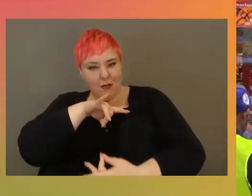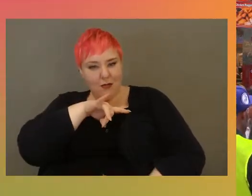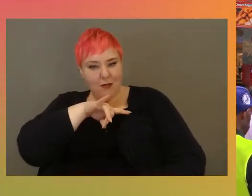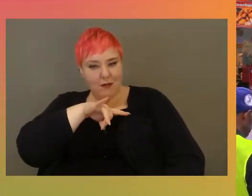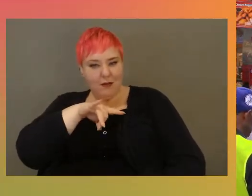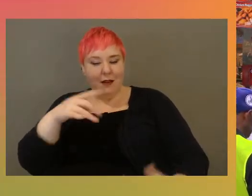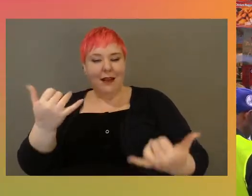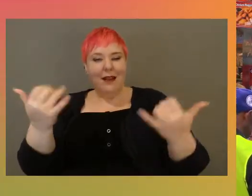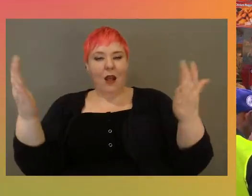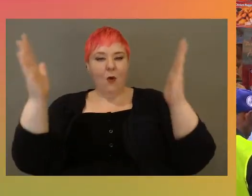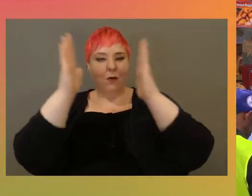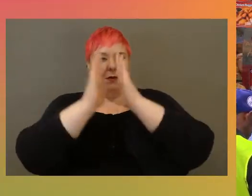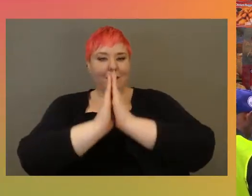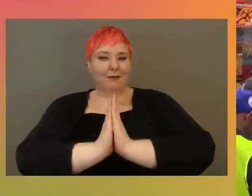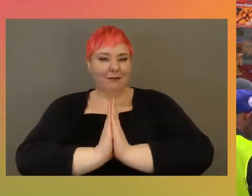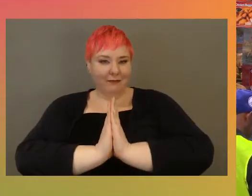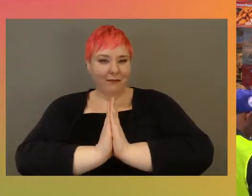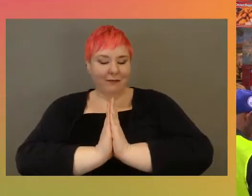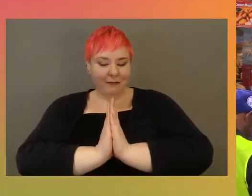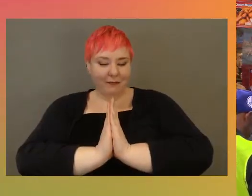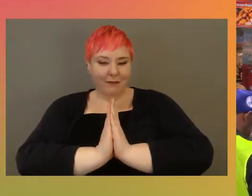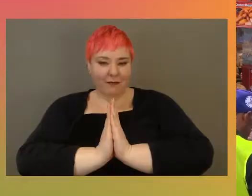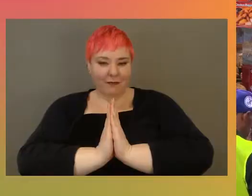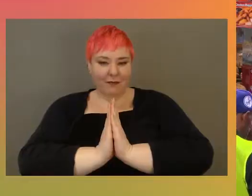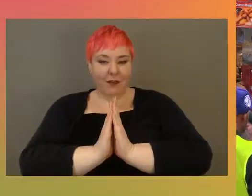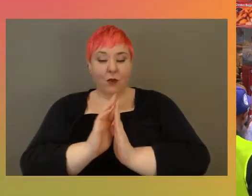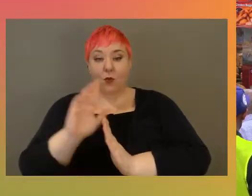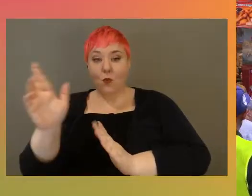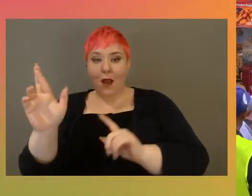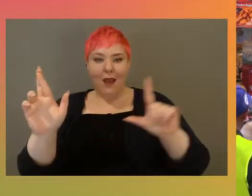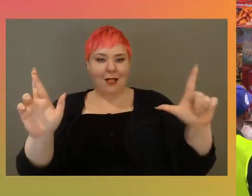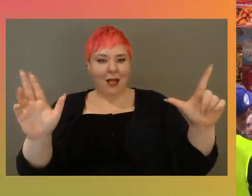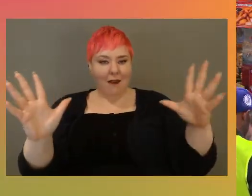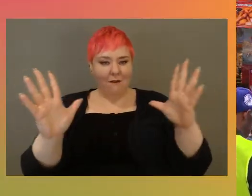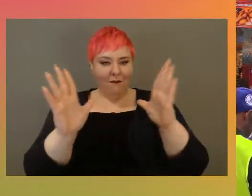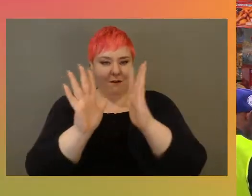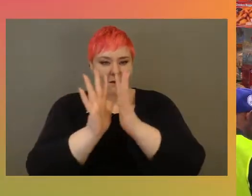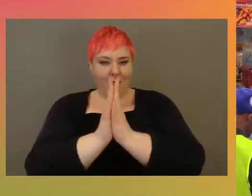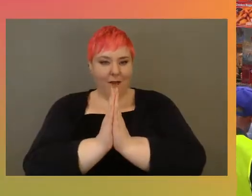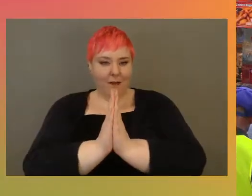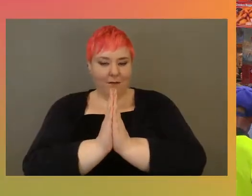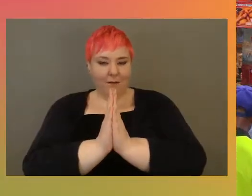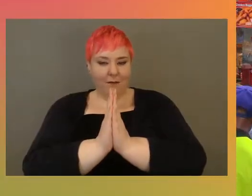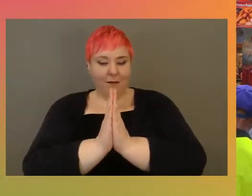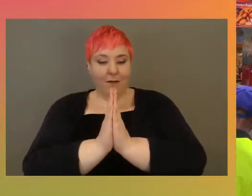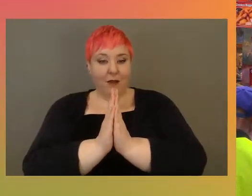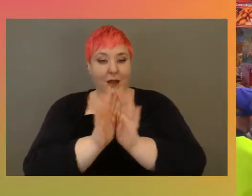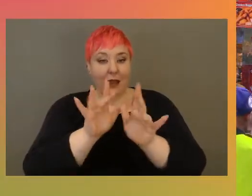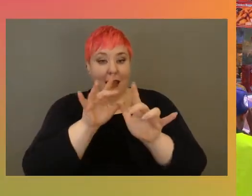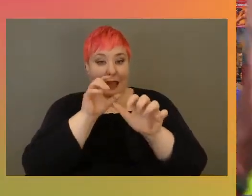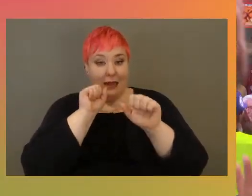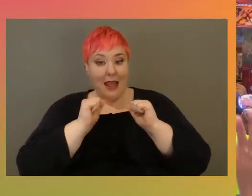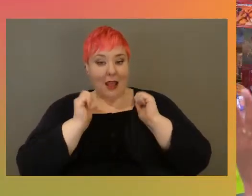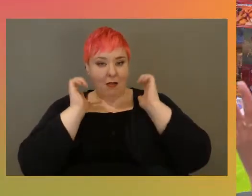BUILDING, AND THE DEPTH OF YOUR